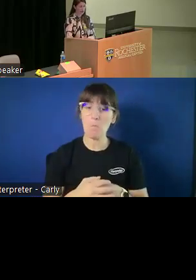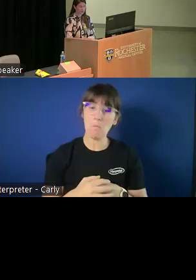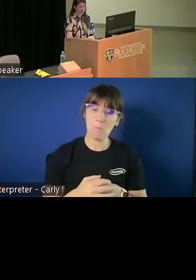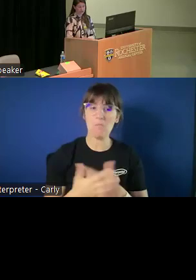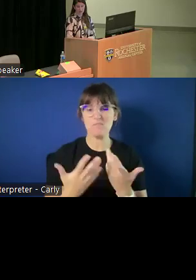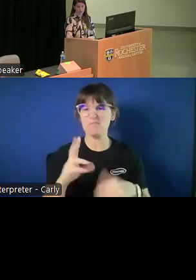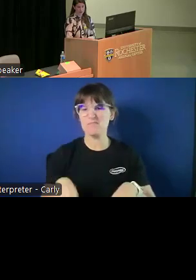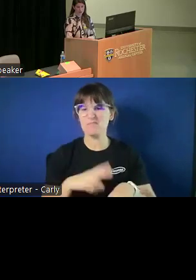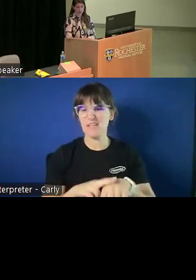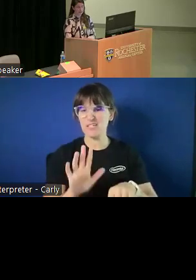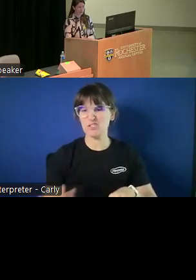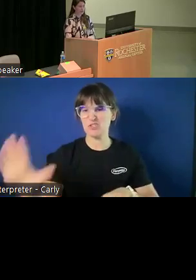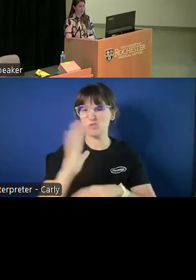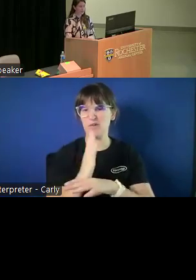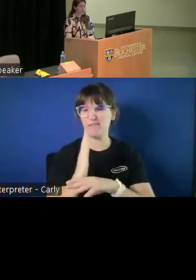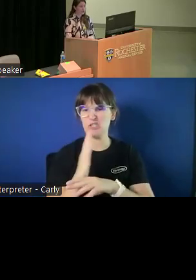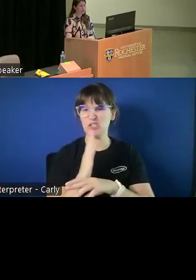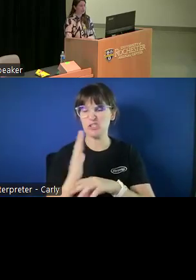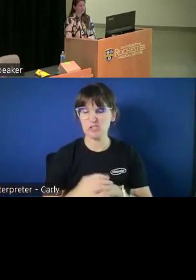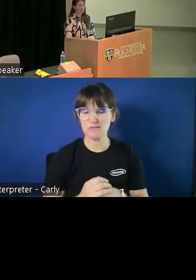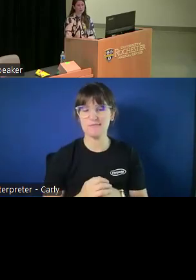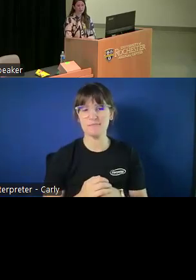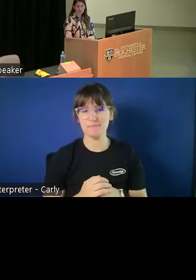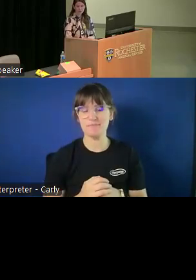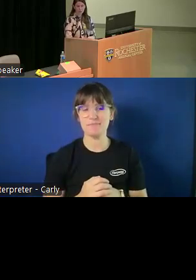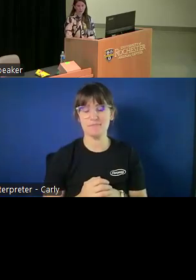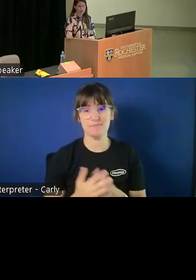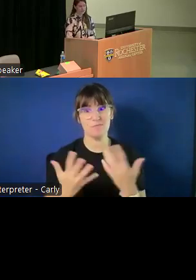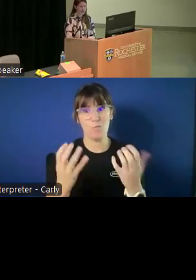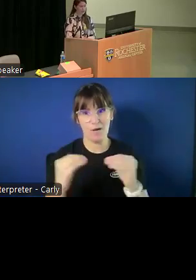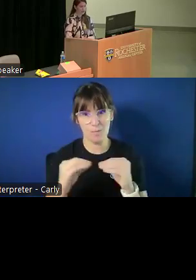average and in some ways is is better and of course we would love to see more participation